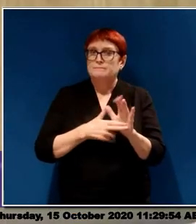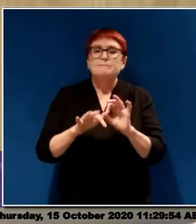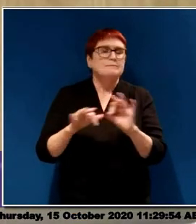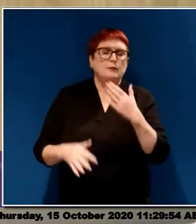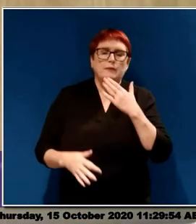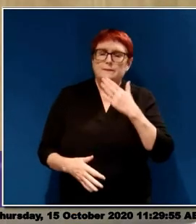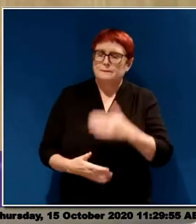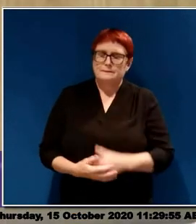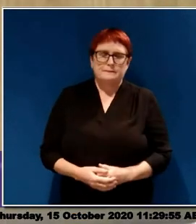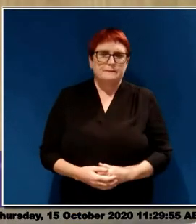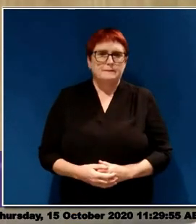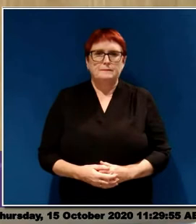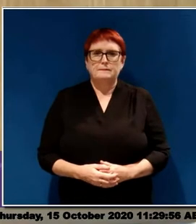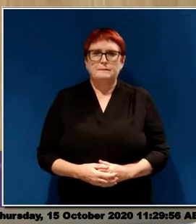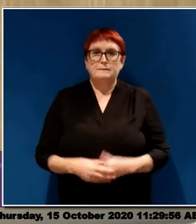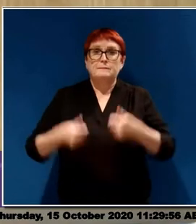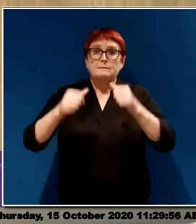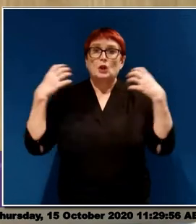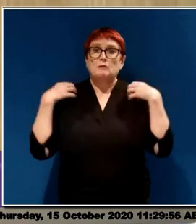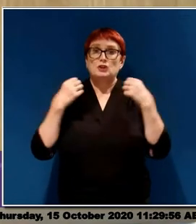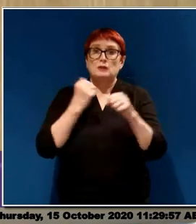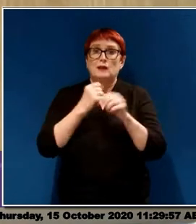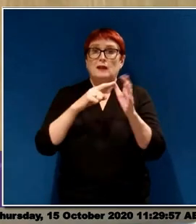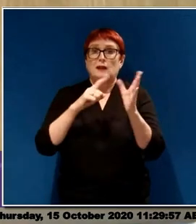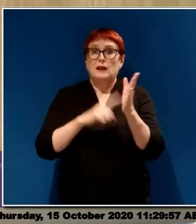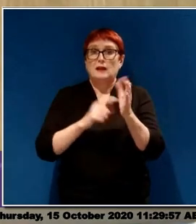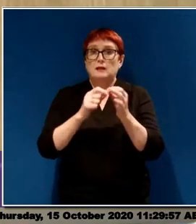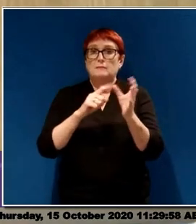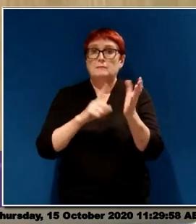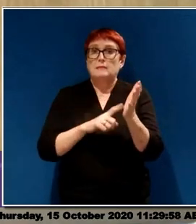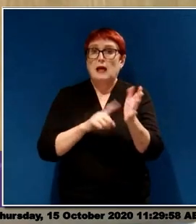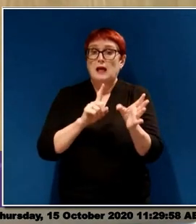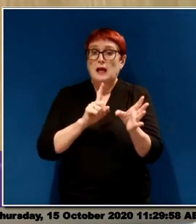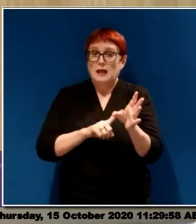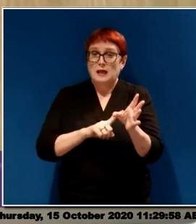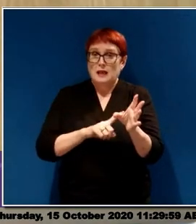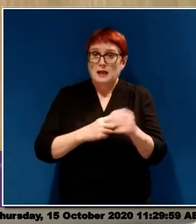Commissioner Galbally? I have no questions, but I also want